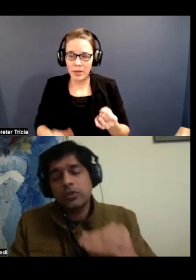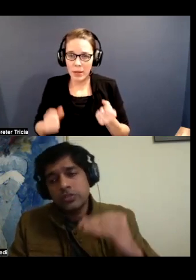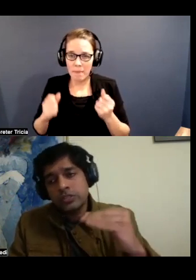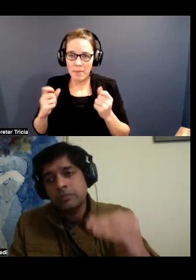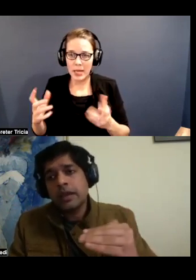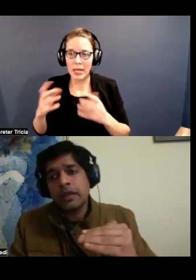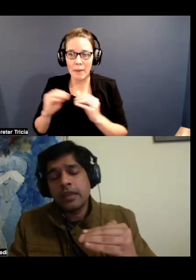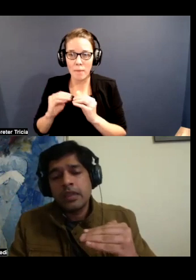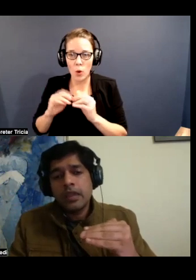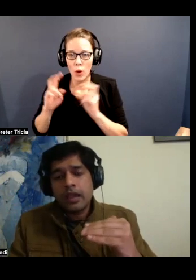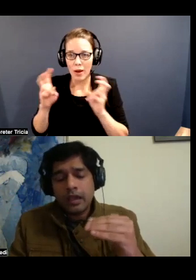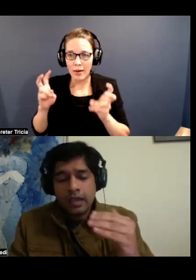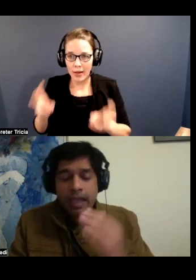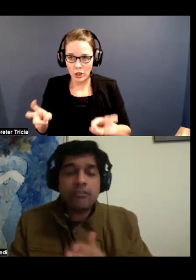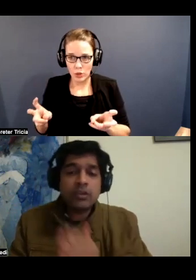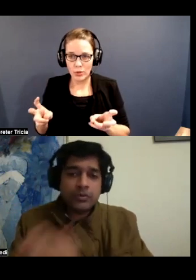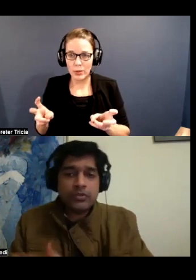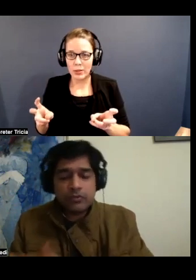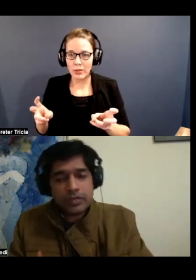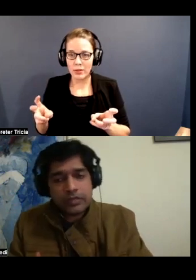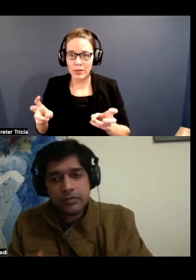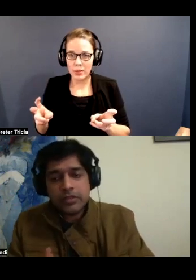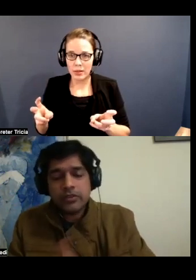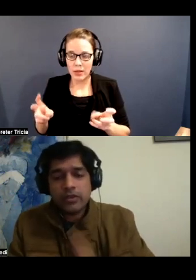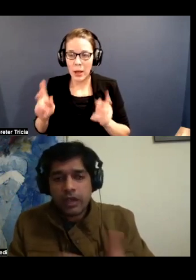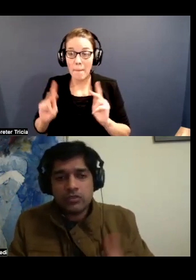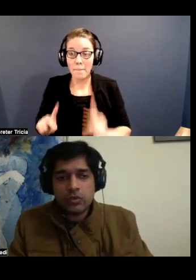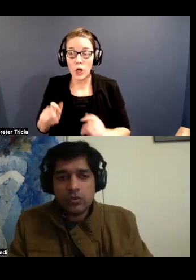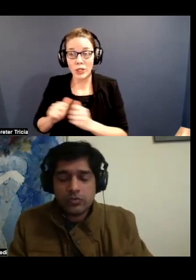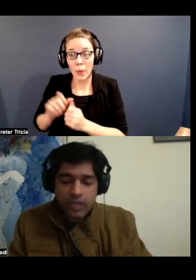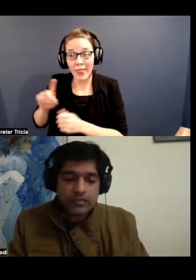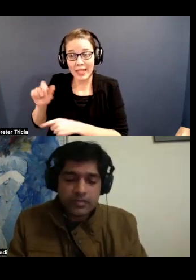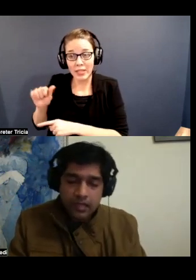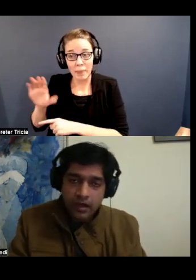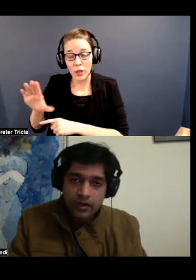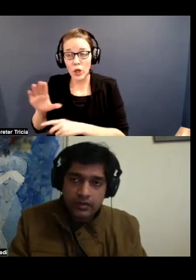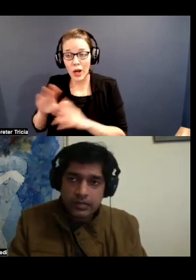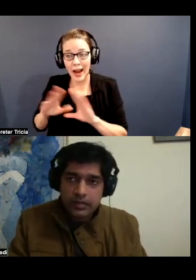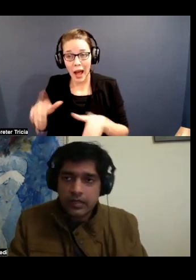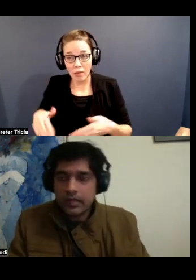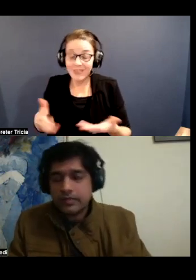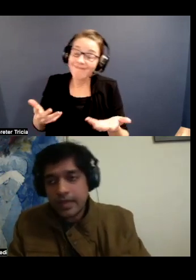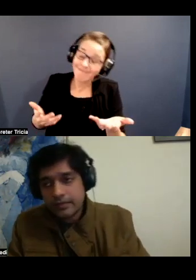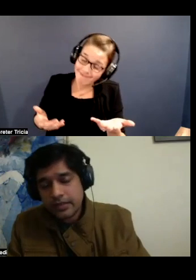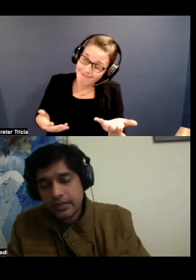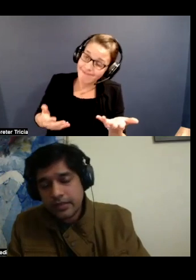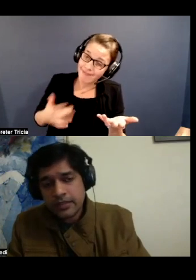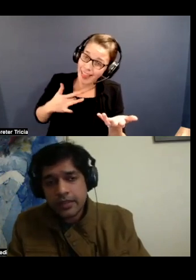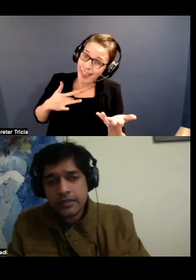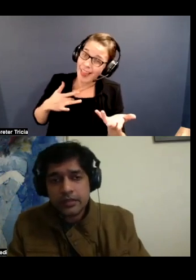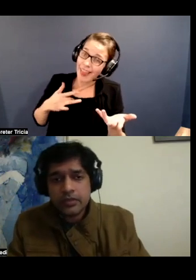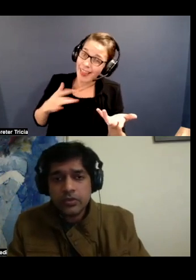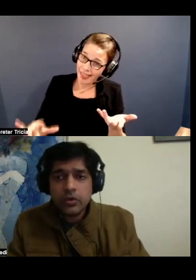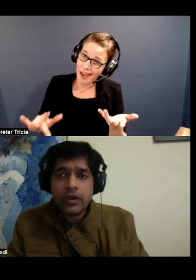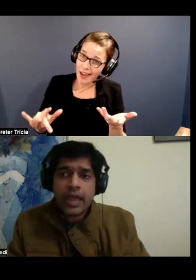just by having a person with a disability in your household, chances are statistically that you are at